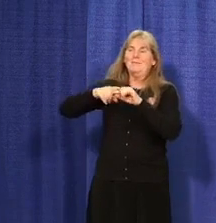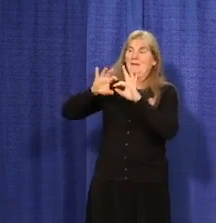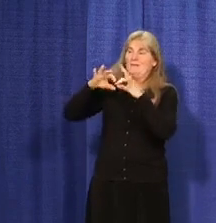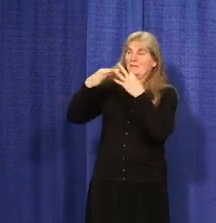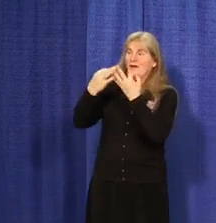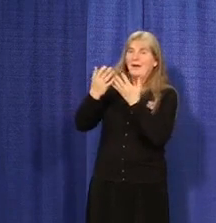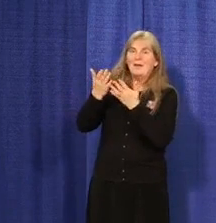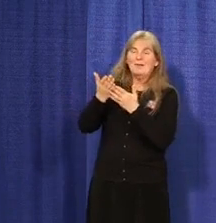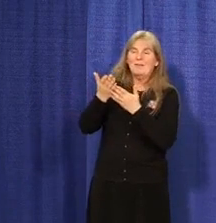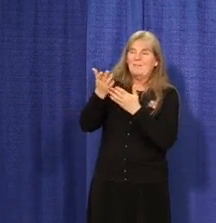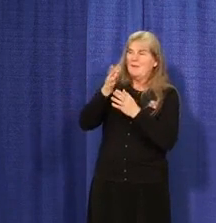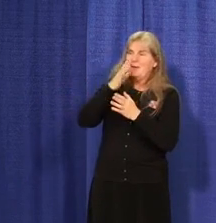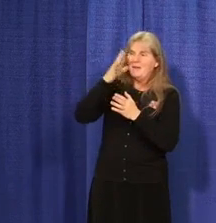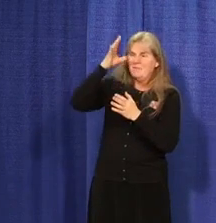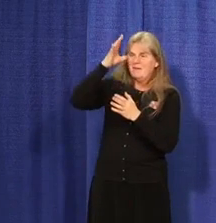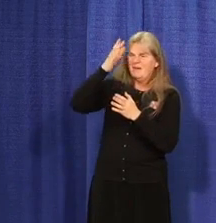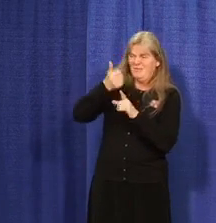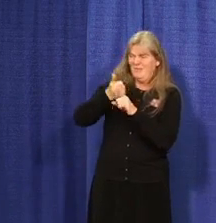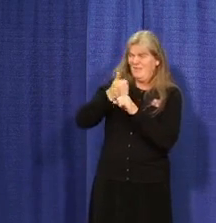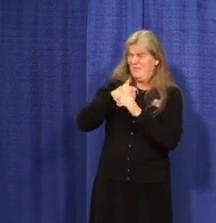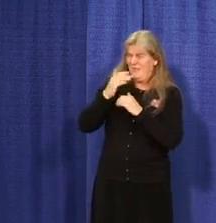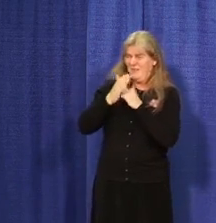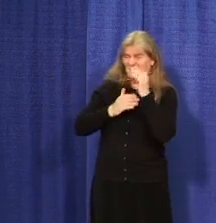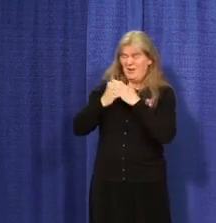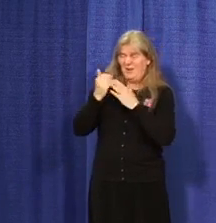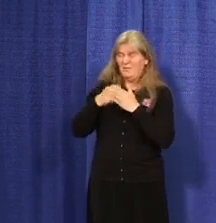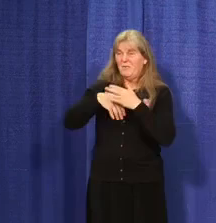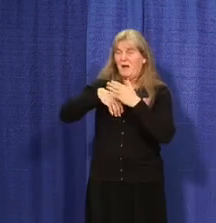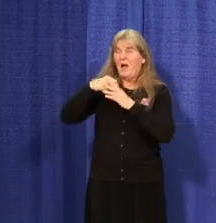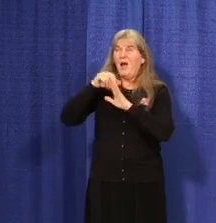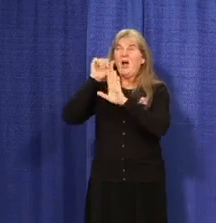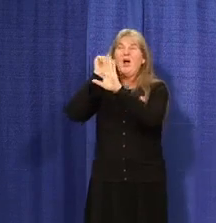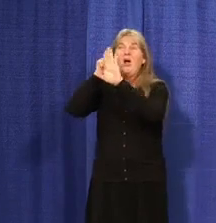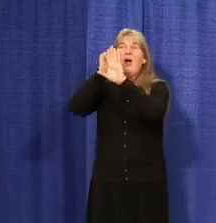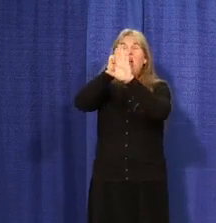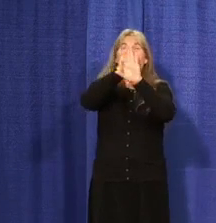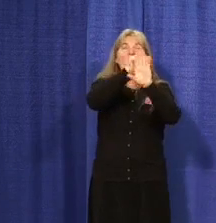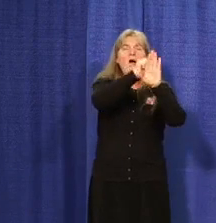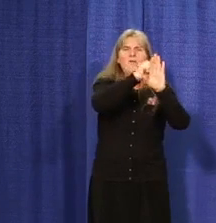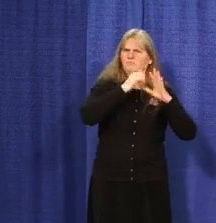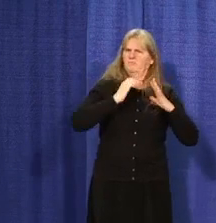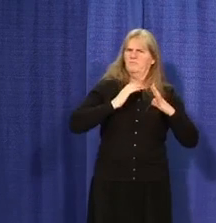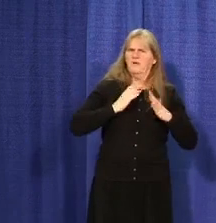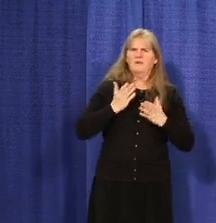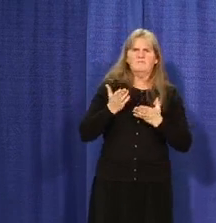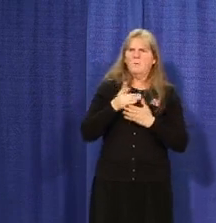Some parents may just not feel comfortable with trick-or-treating and that is perfectly fine.